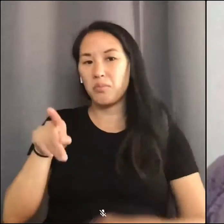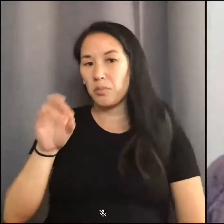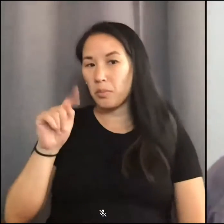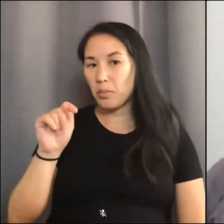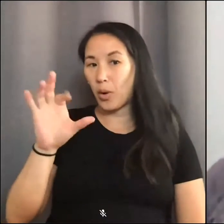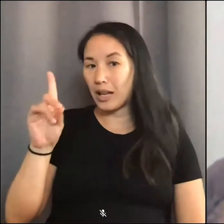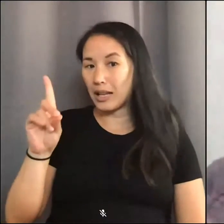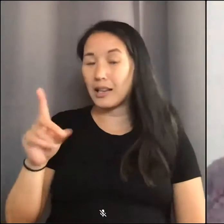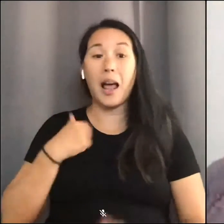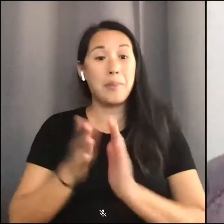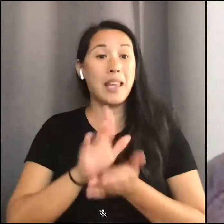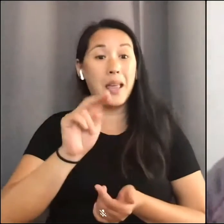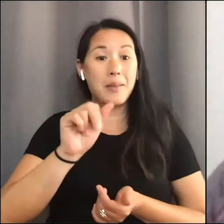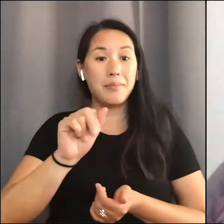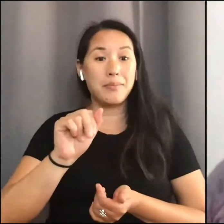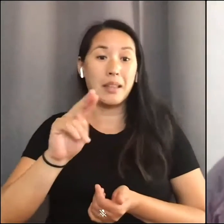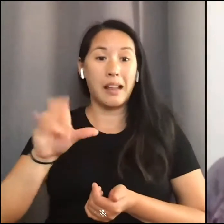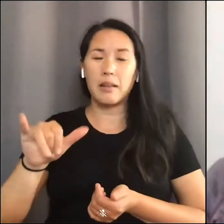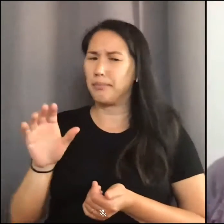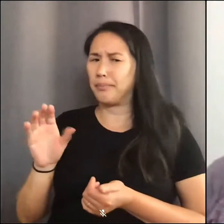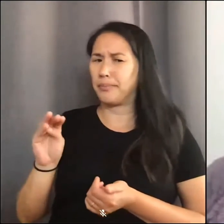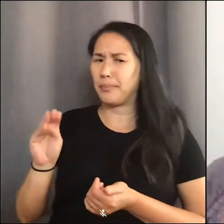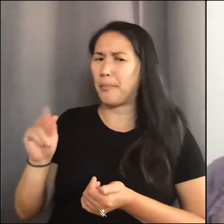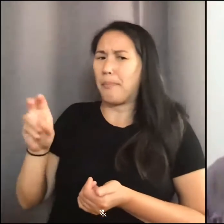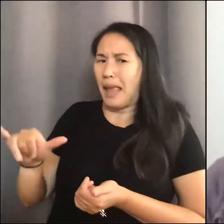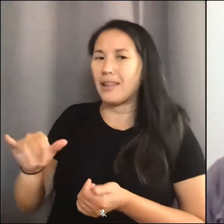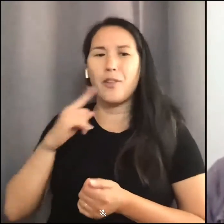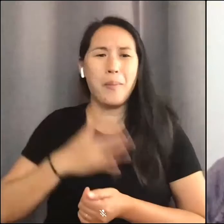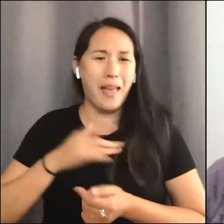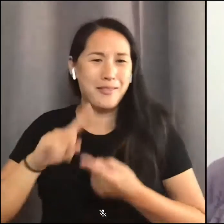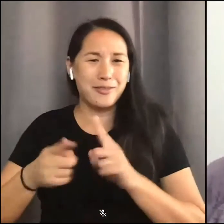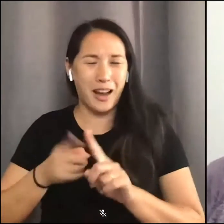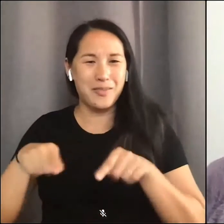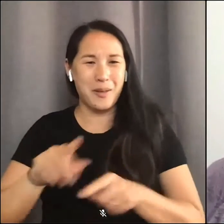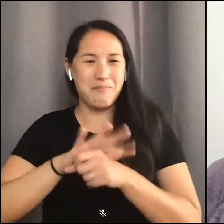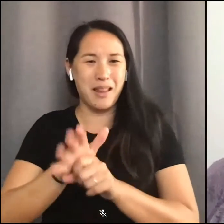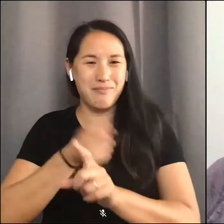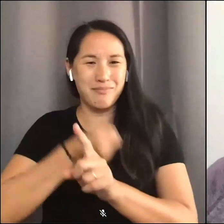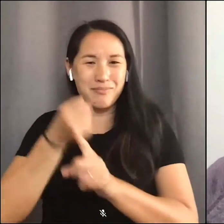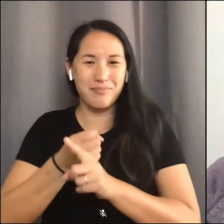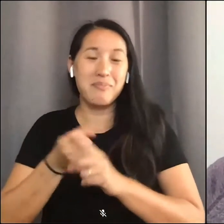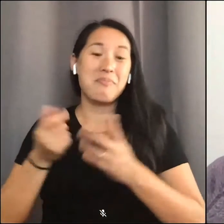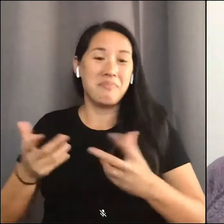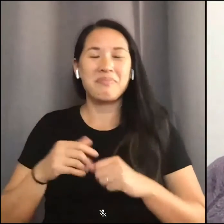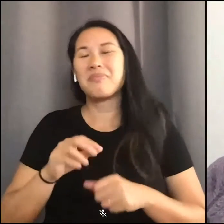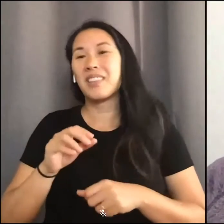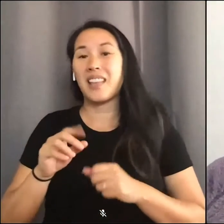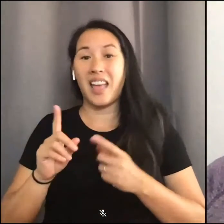nanny or manny for my friend then the pandemic hit uh and then uh the next thing i did your business